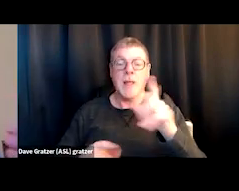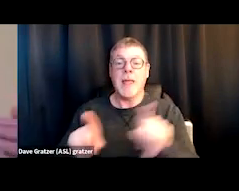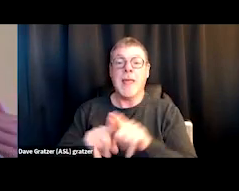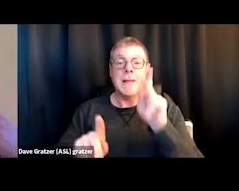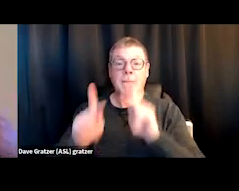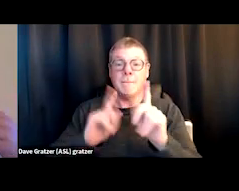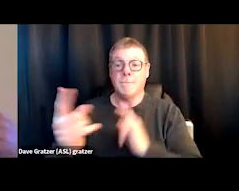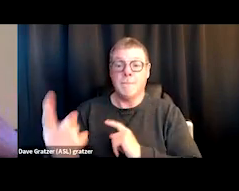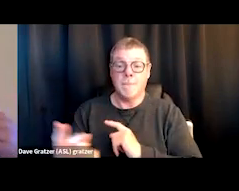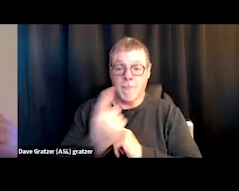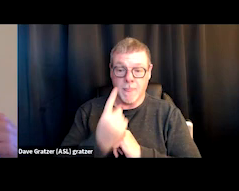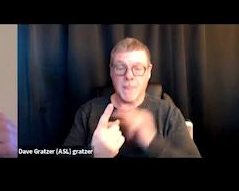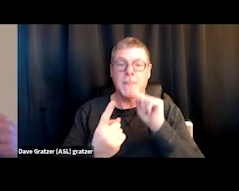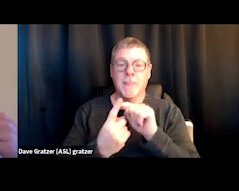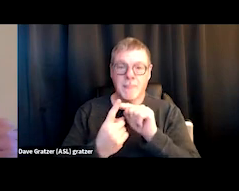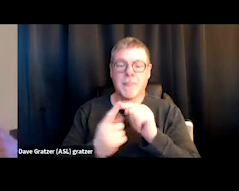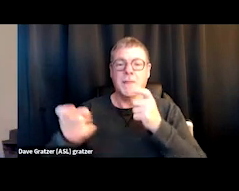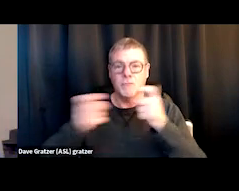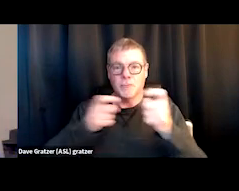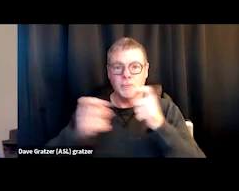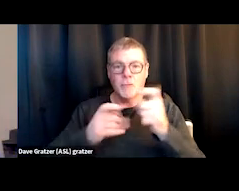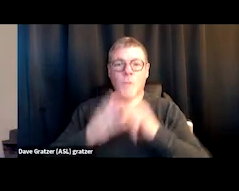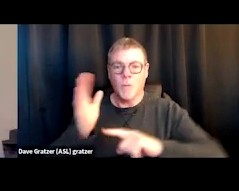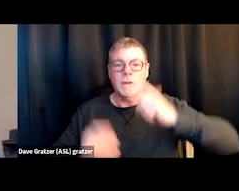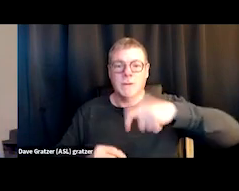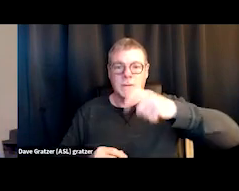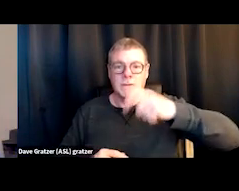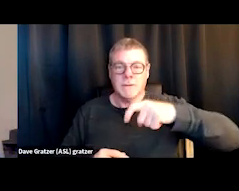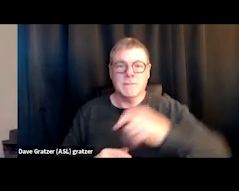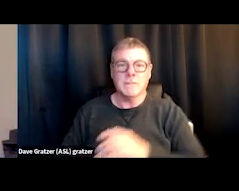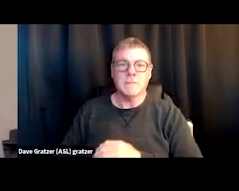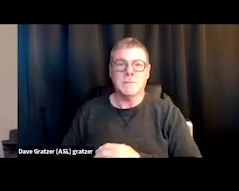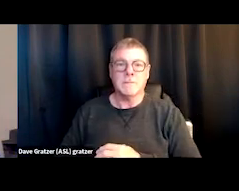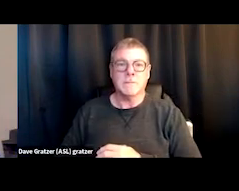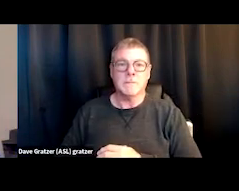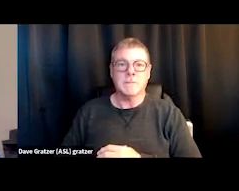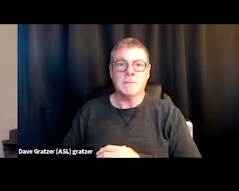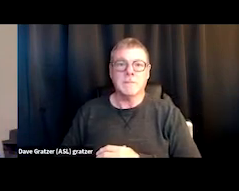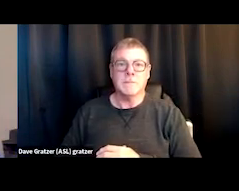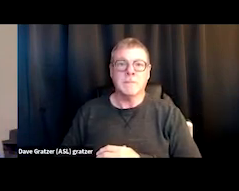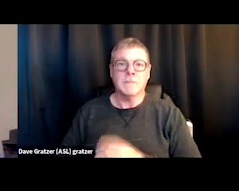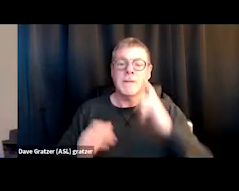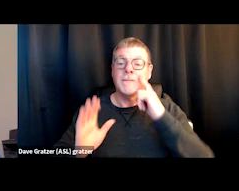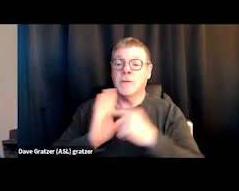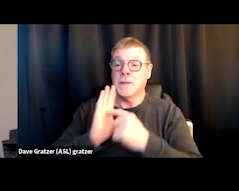they really start dictating what the real needs are. So, for example, adding, you know,